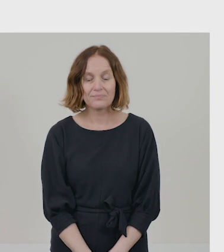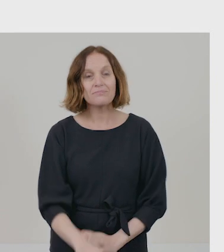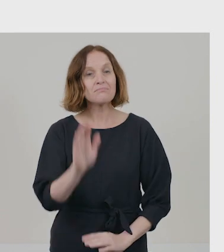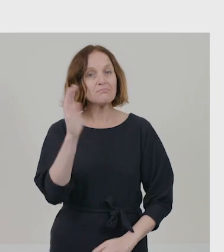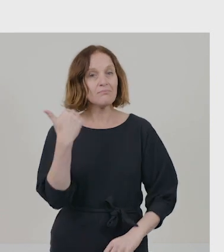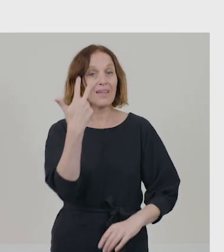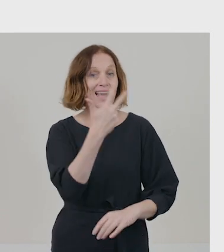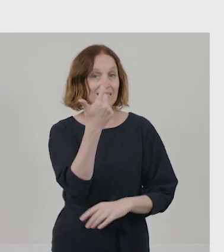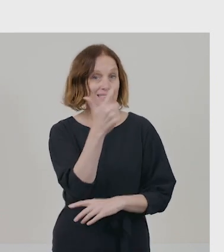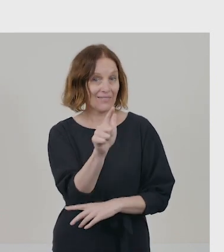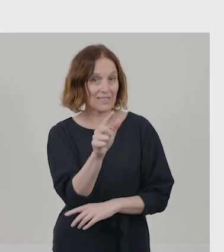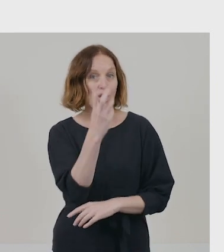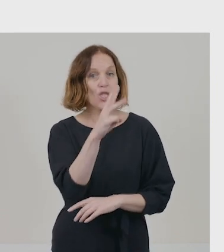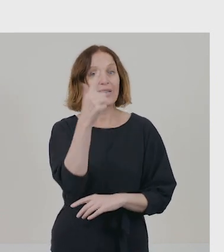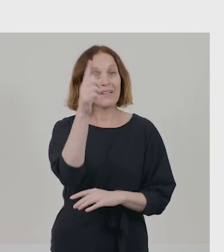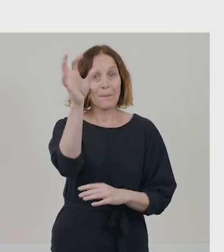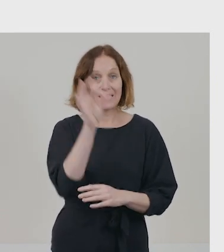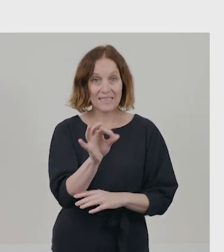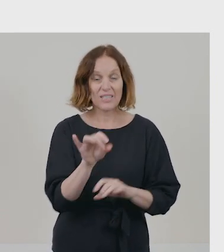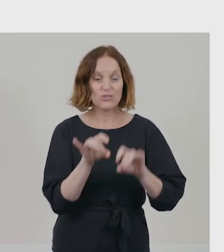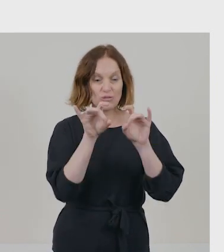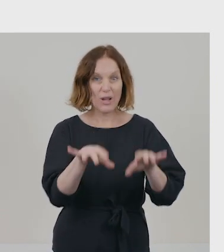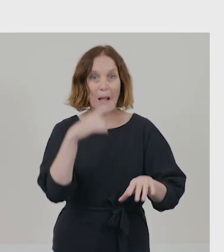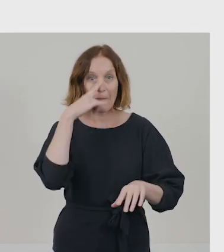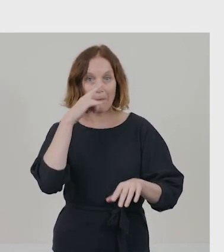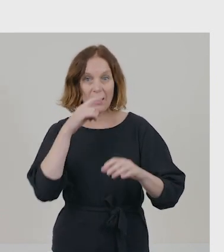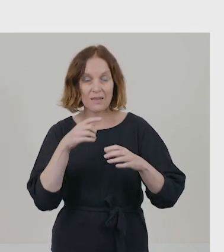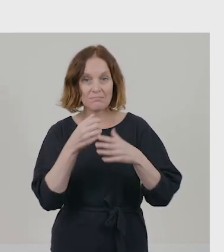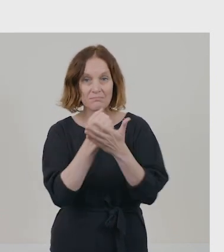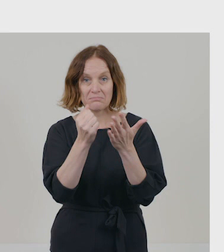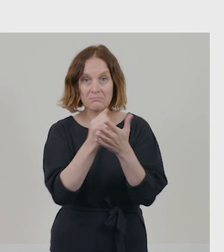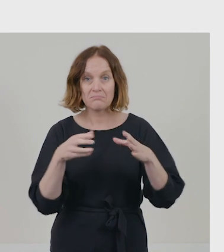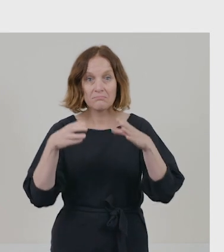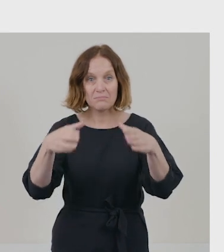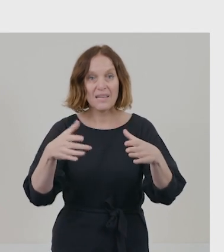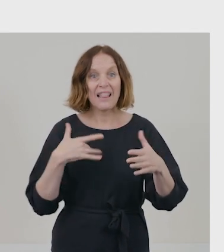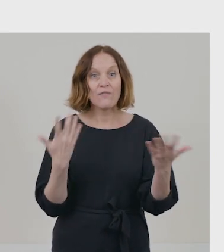In 1870, 37 per cent of Australia's population lived in the cities,